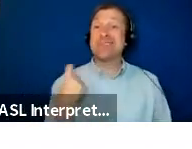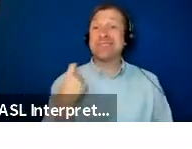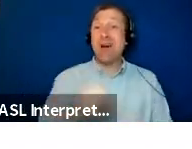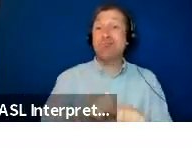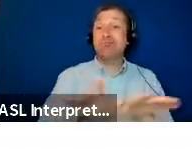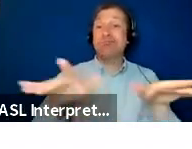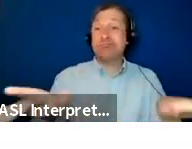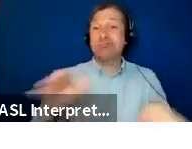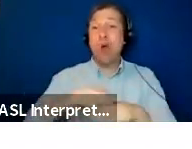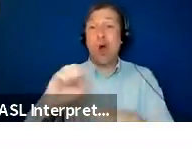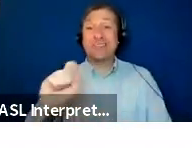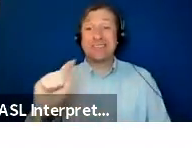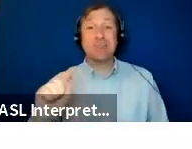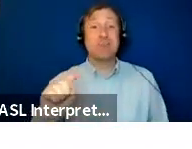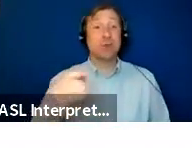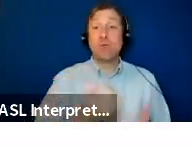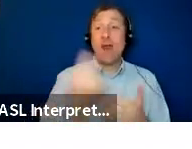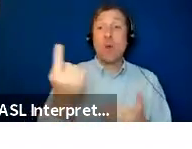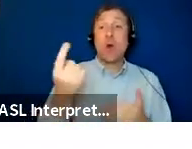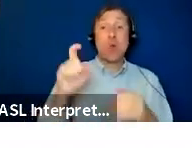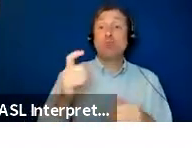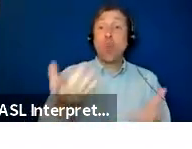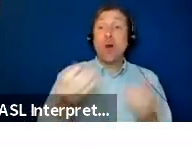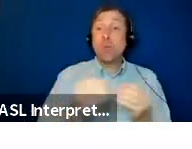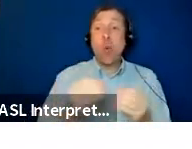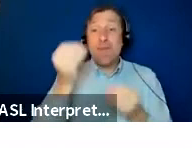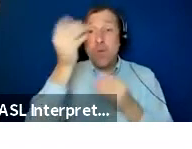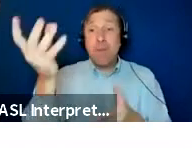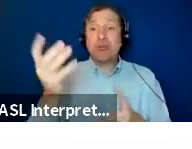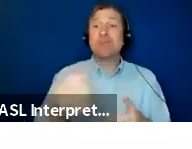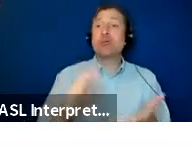And for anybody who wants more details on this, there is a document that's available